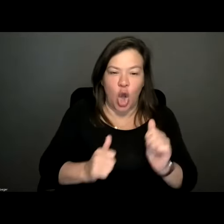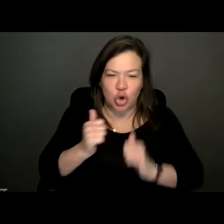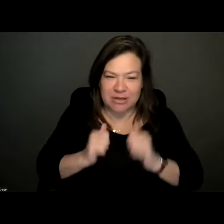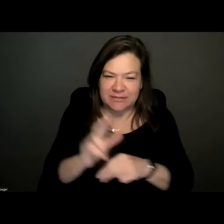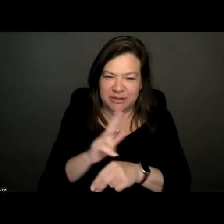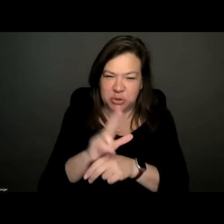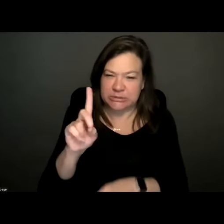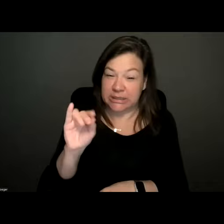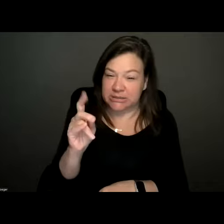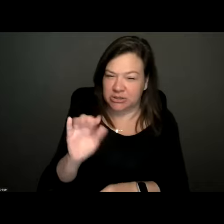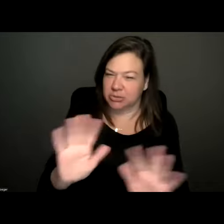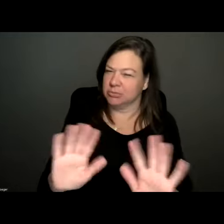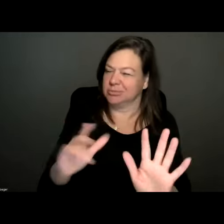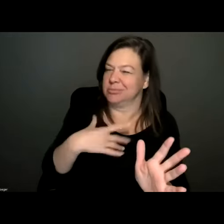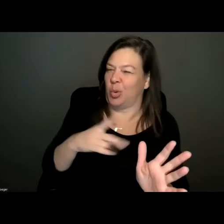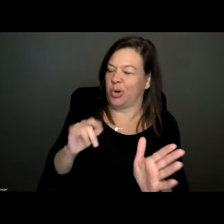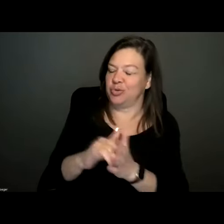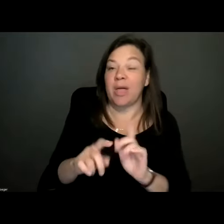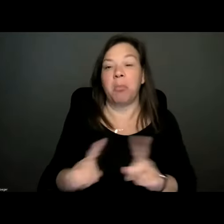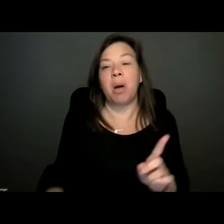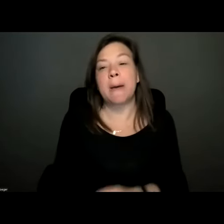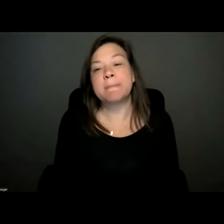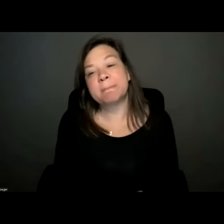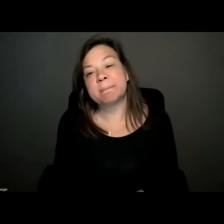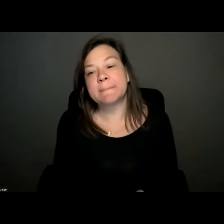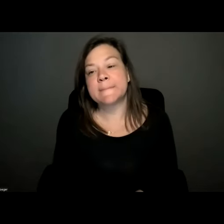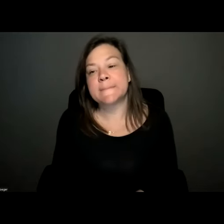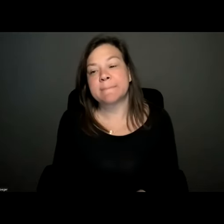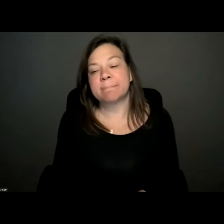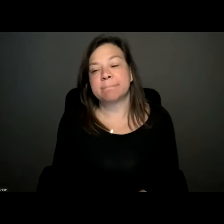but just, you know, being able to be creative